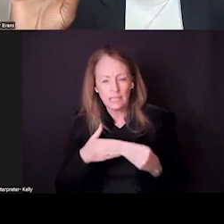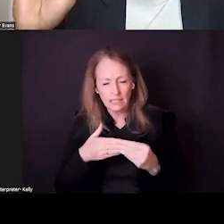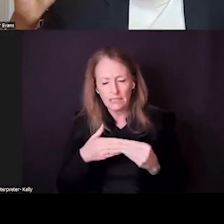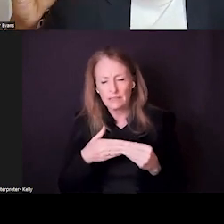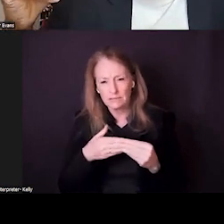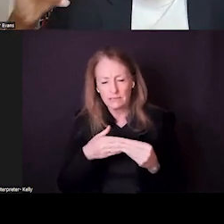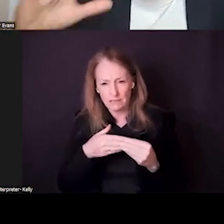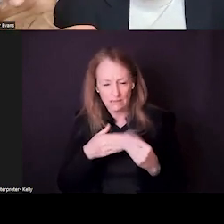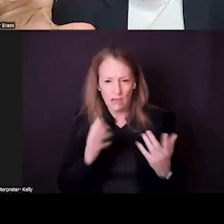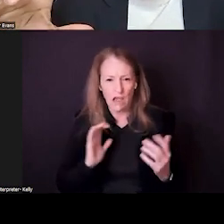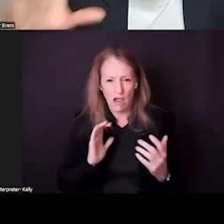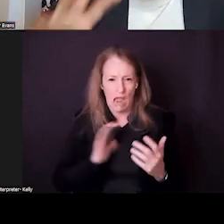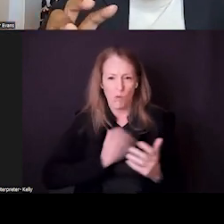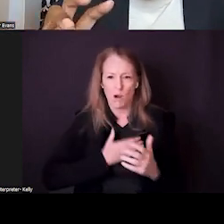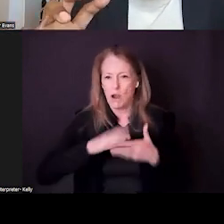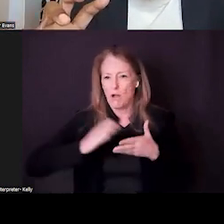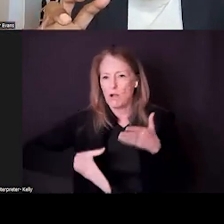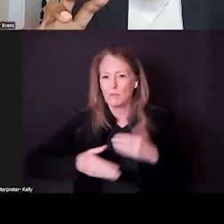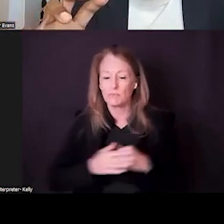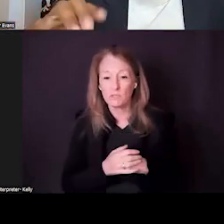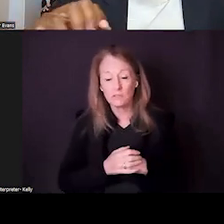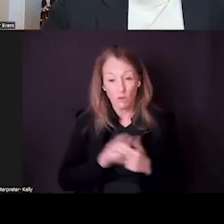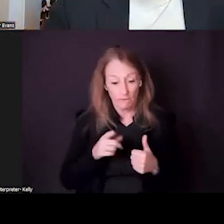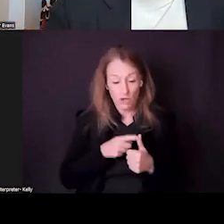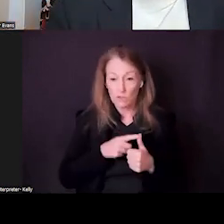THAT WE NEED TO RETHINK WHAT WE ARE WORKING WITH AND WE NEED TO